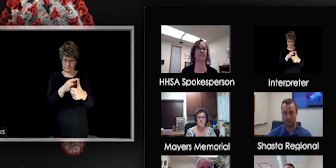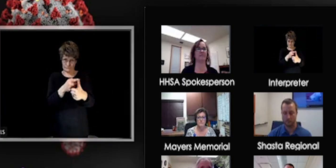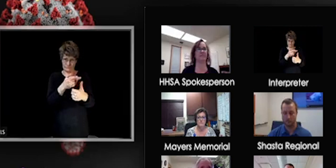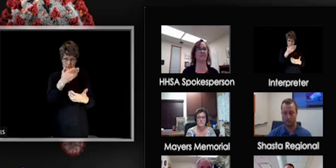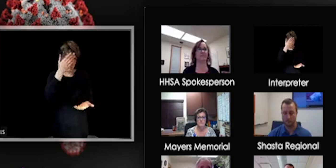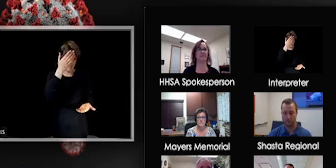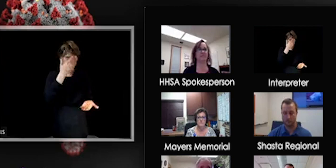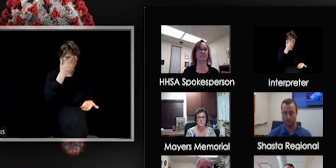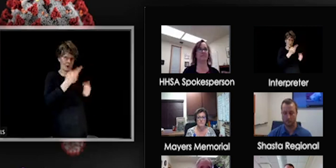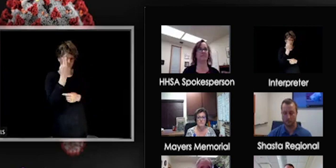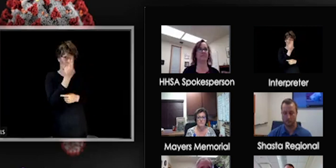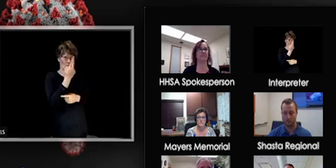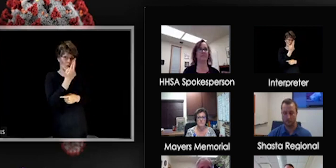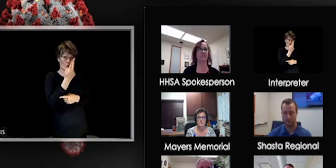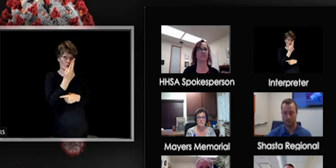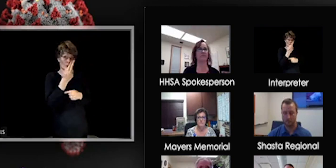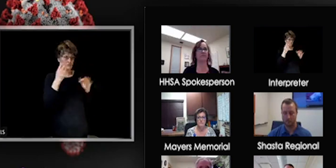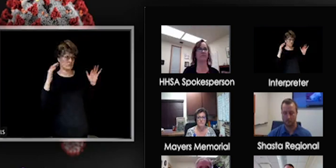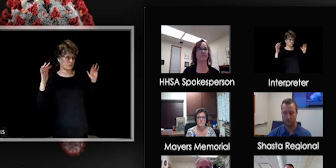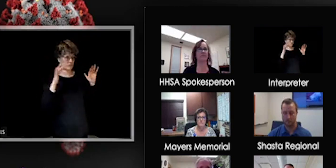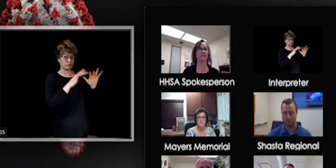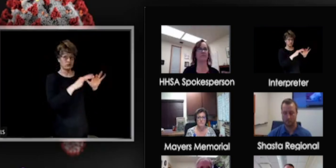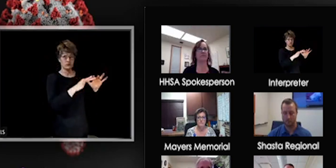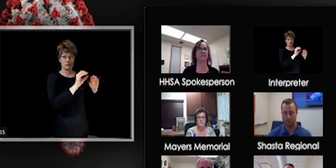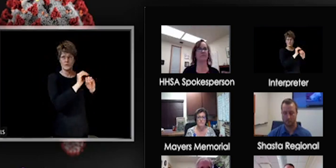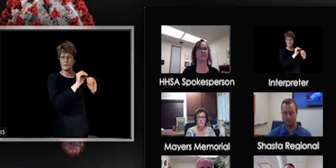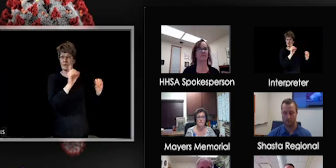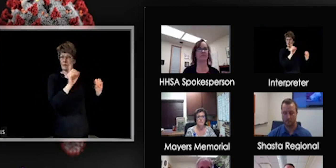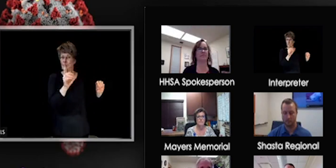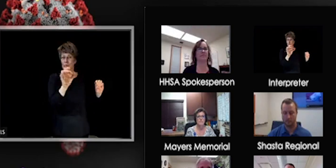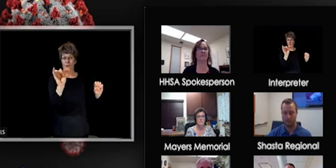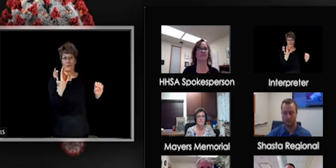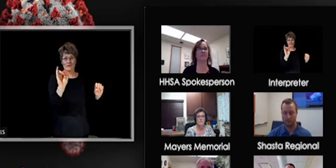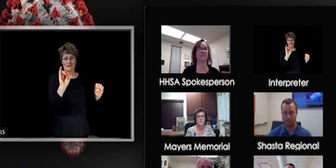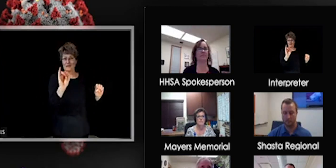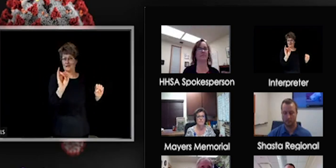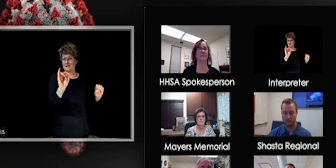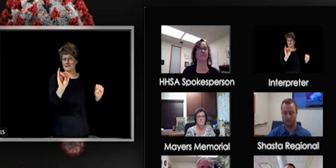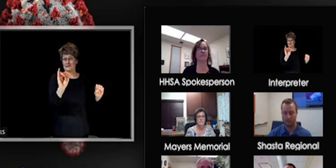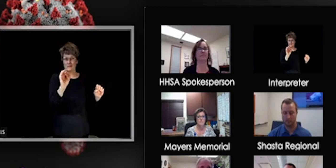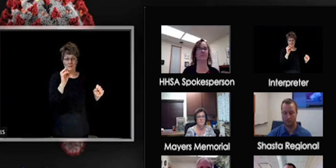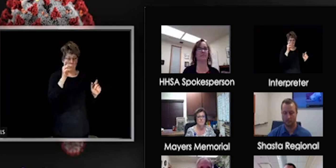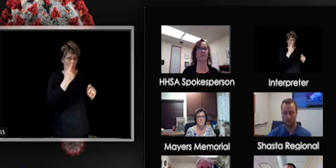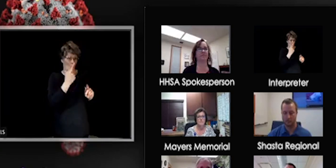rodeo. So, if there was no one actually infected with the virus and spreading it, then even